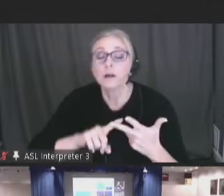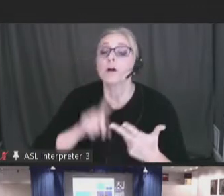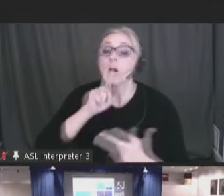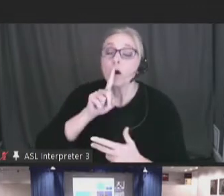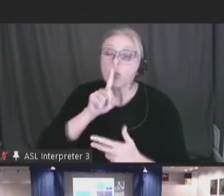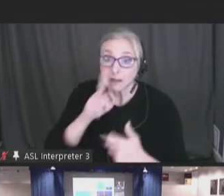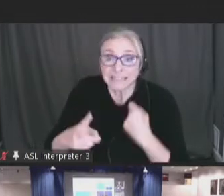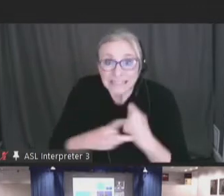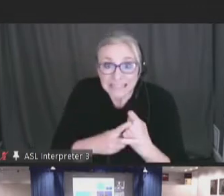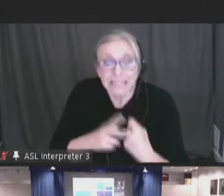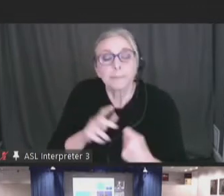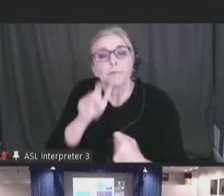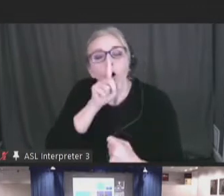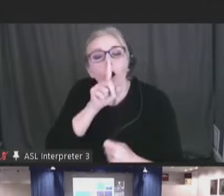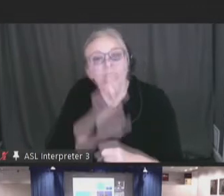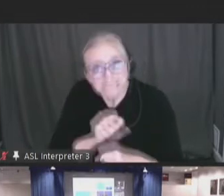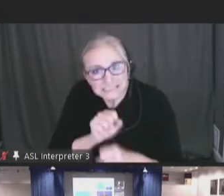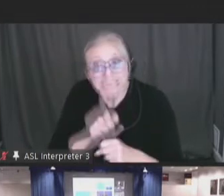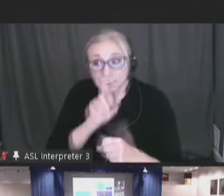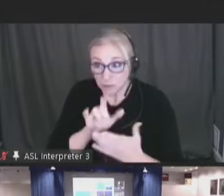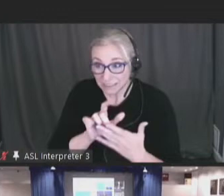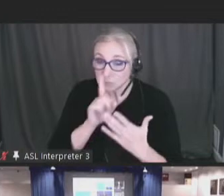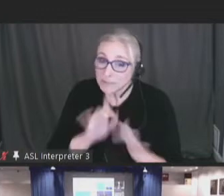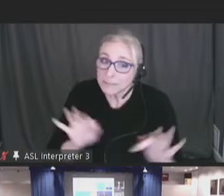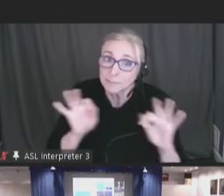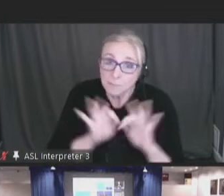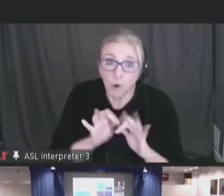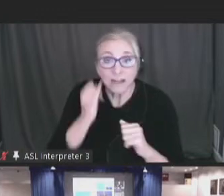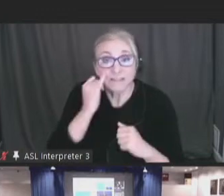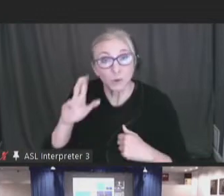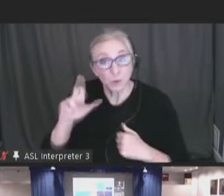critical, especially when we're -- when it's the U.S. government asking,